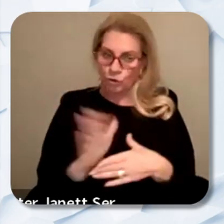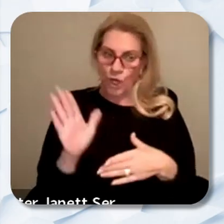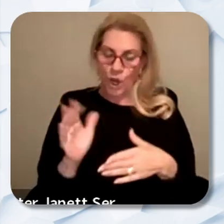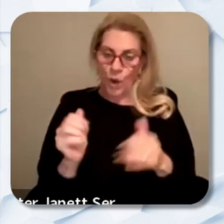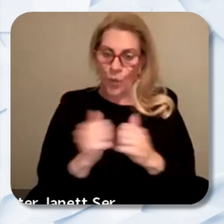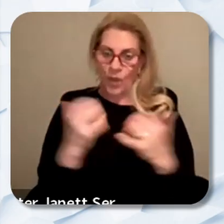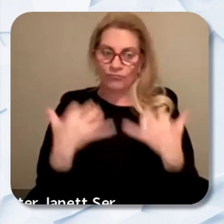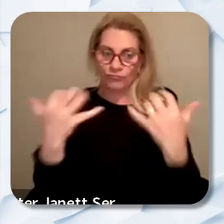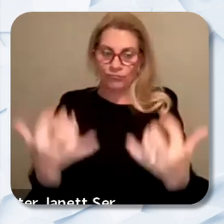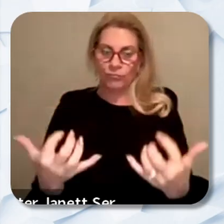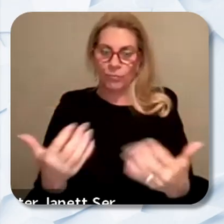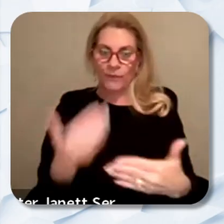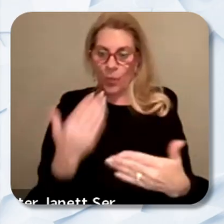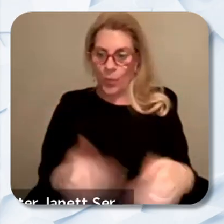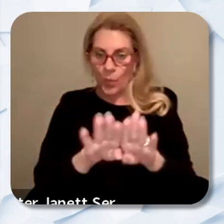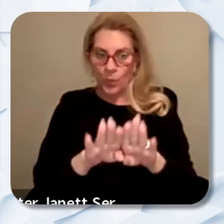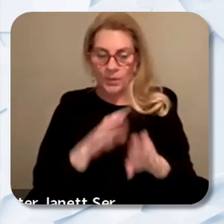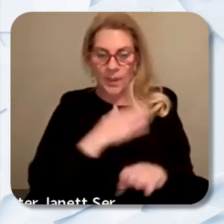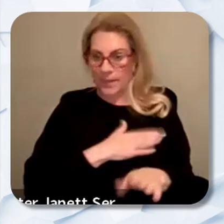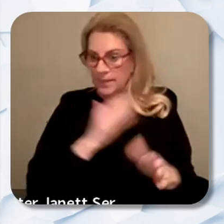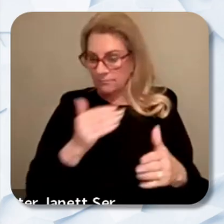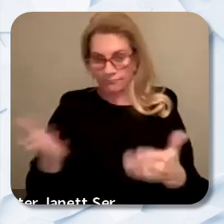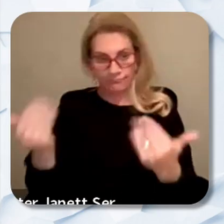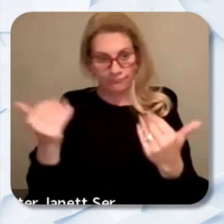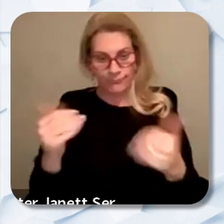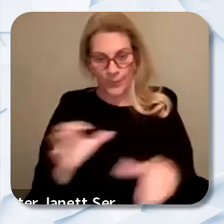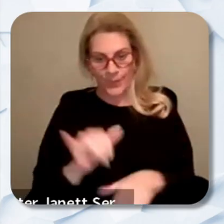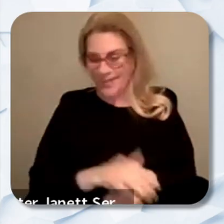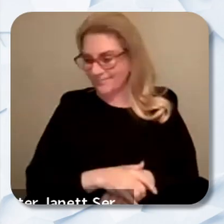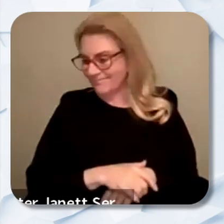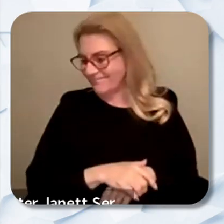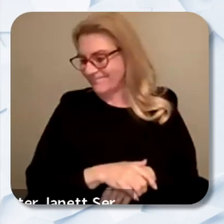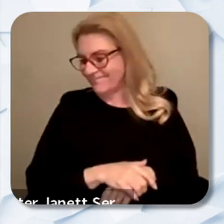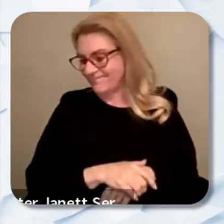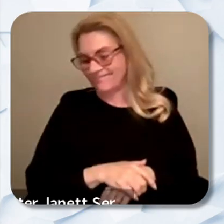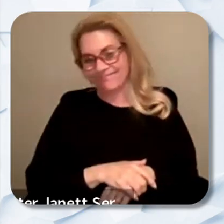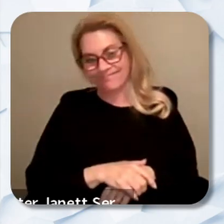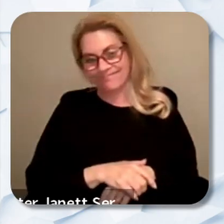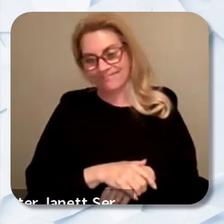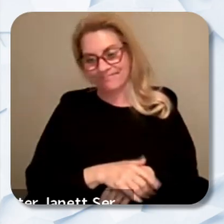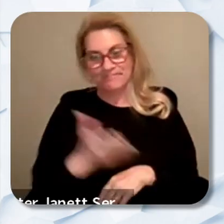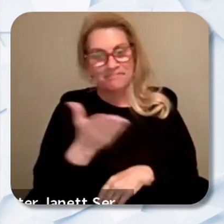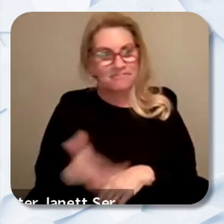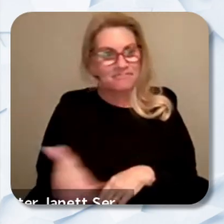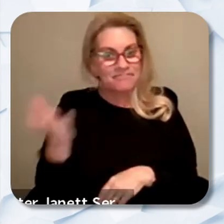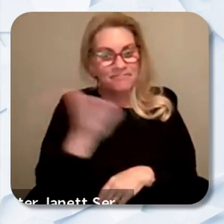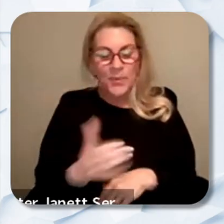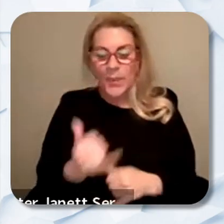group before we close out please feel free to do so. Melissa Candace Alycia any last thoughts?